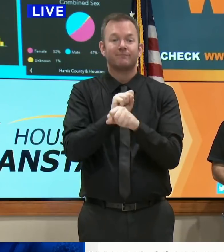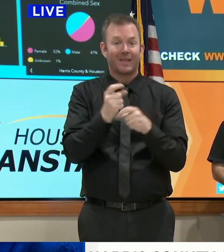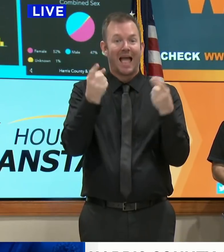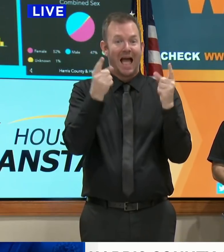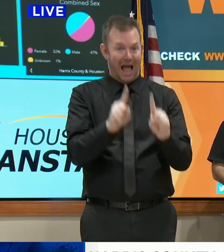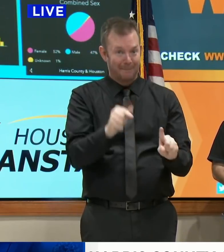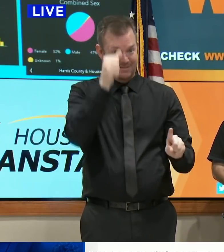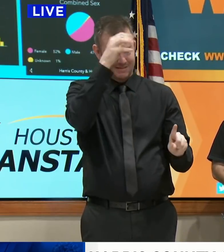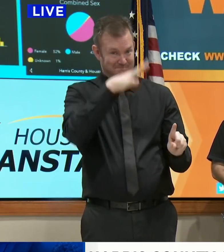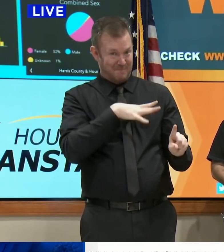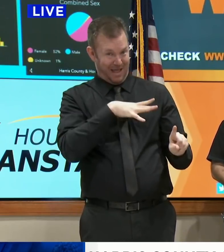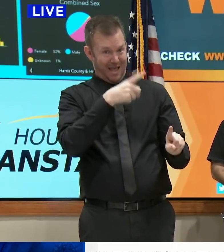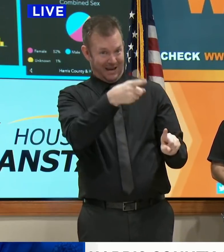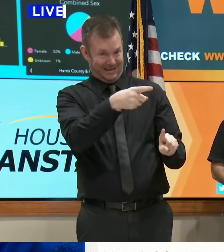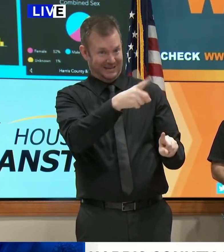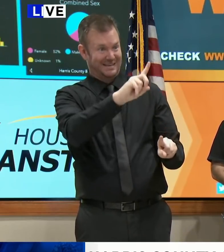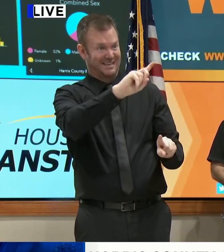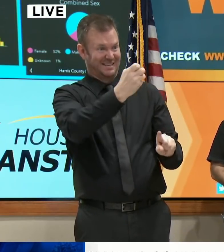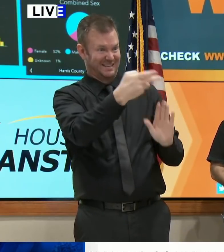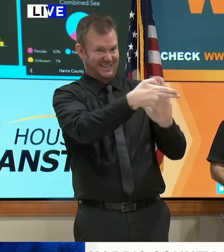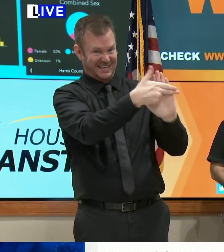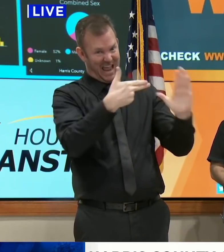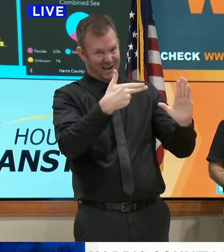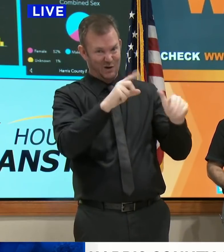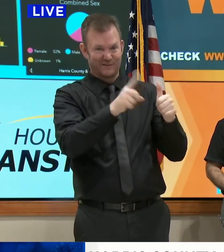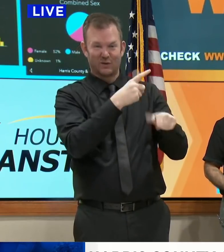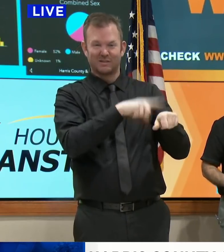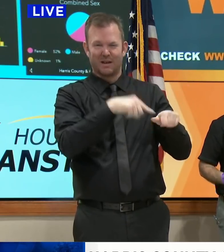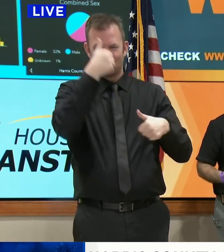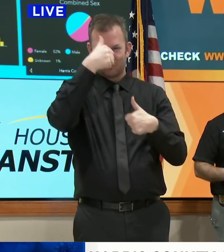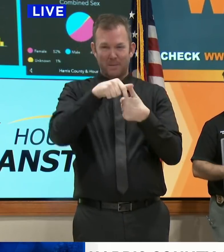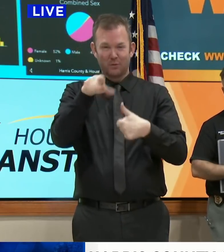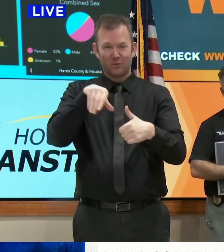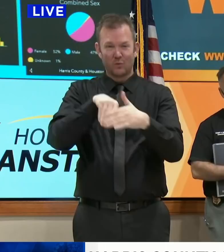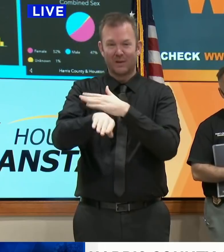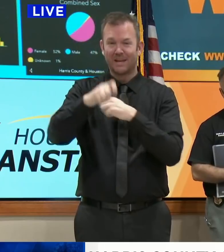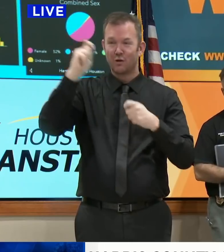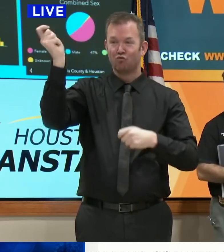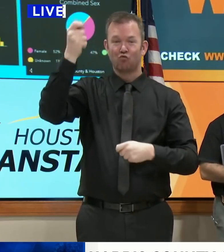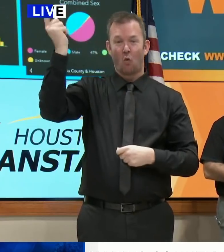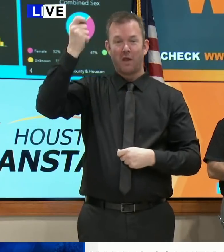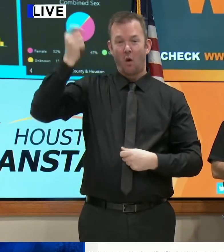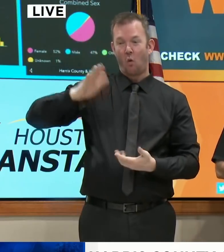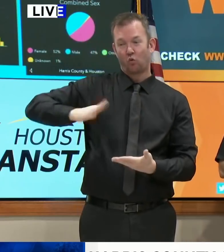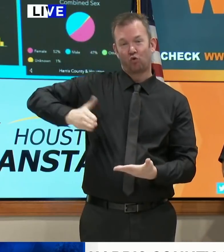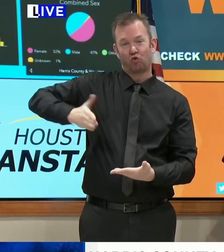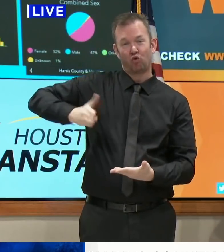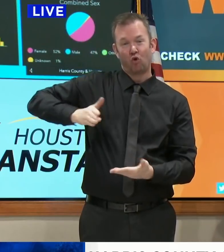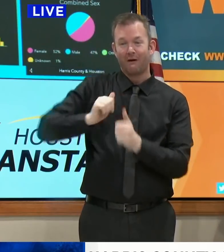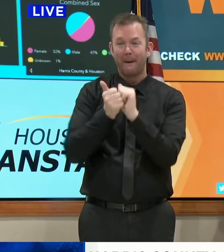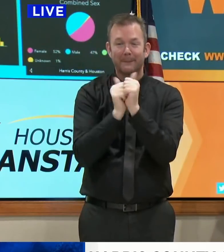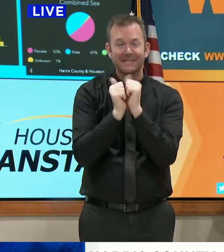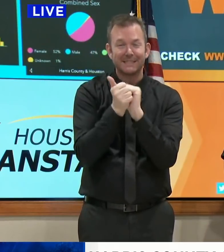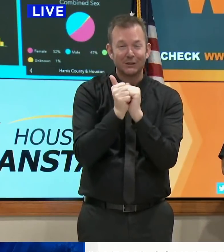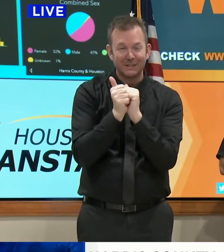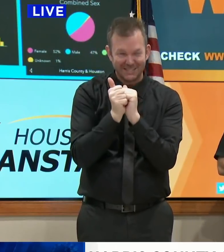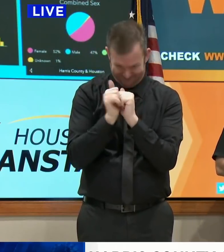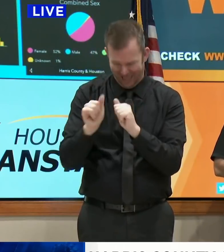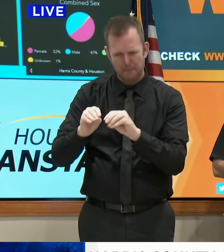there’s no evidence of community transmission and community transmission and coincidentally coincidentally >> the gentleman who who ended the gentleman who who ended up of being diagnosed that had